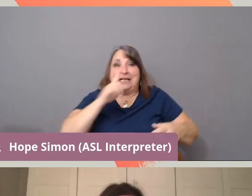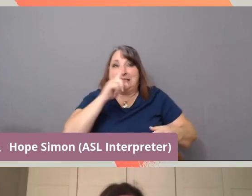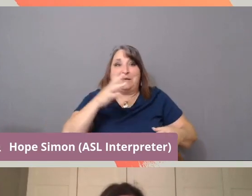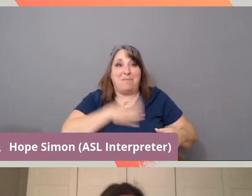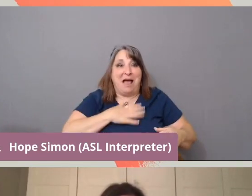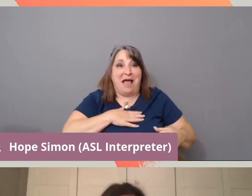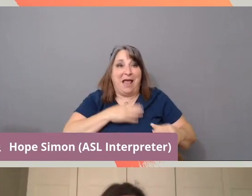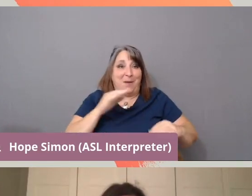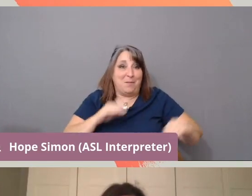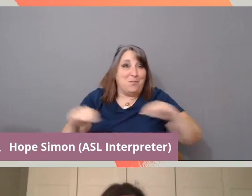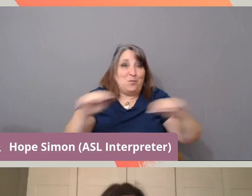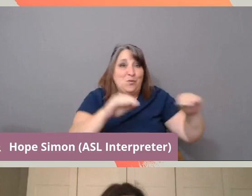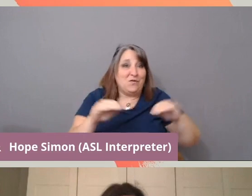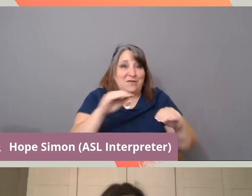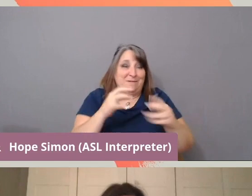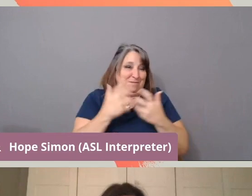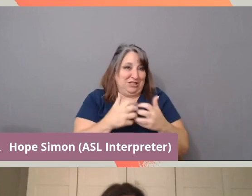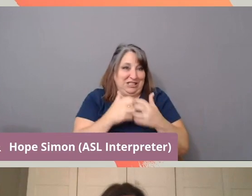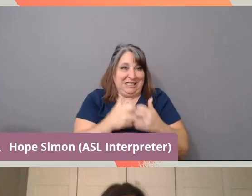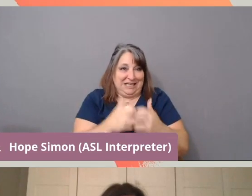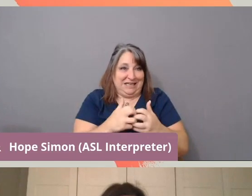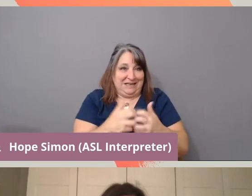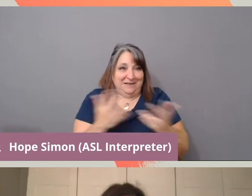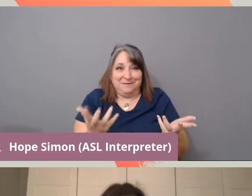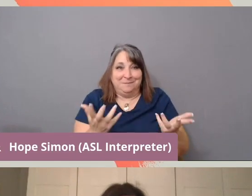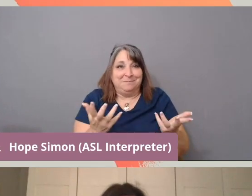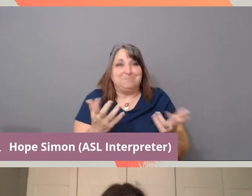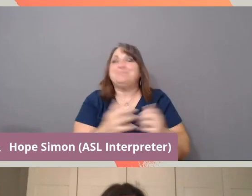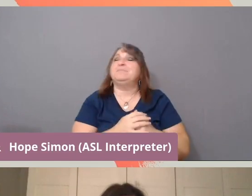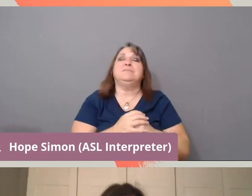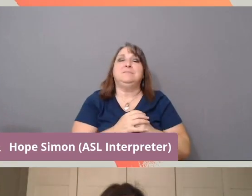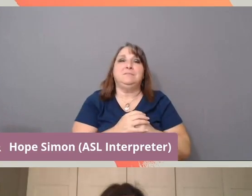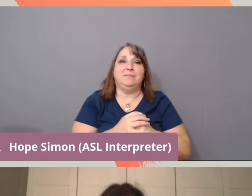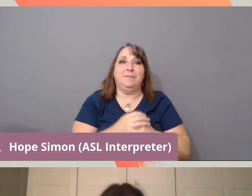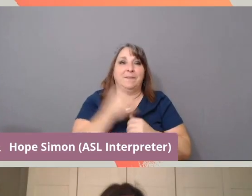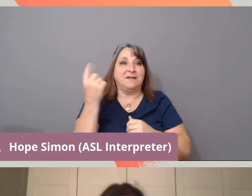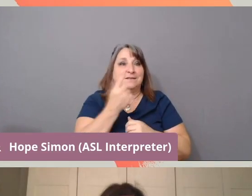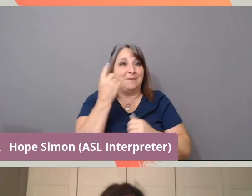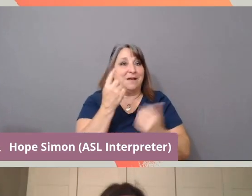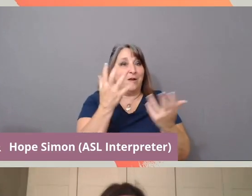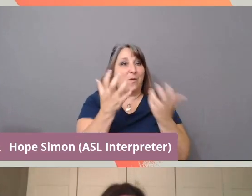And so needless to say, that happened a couple of times.